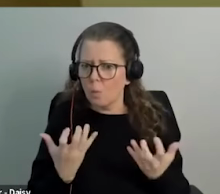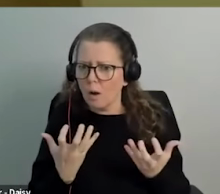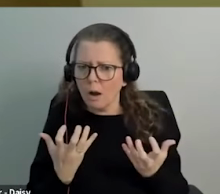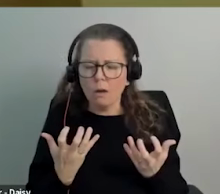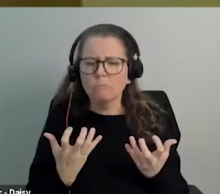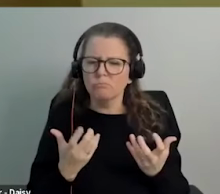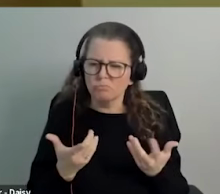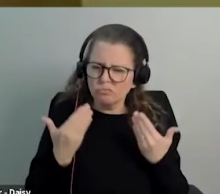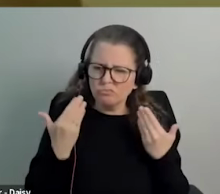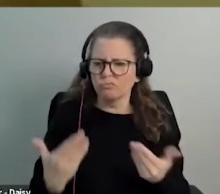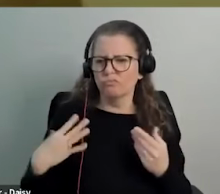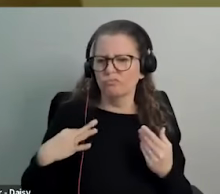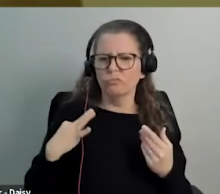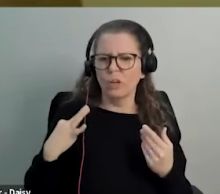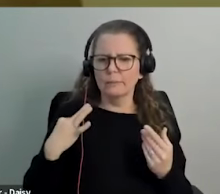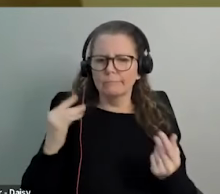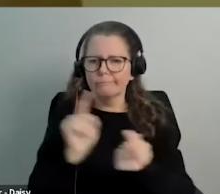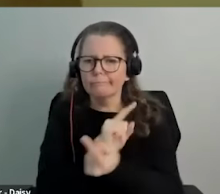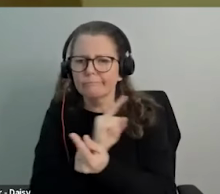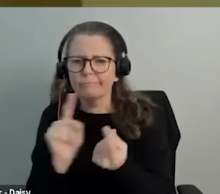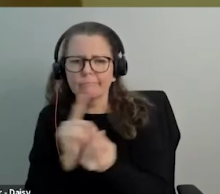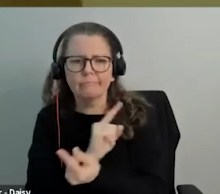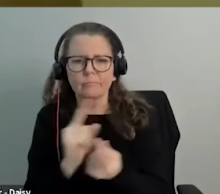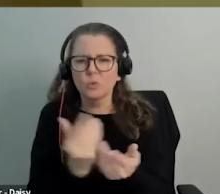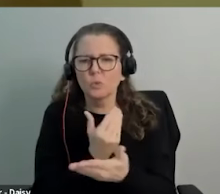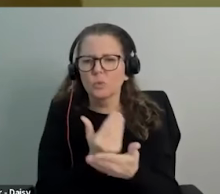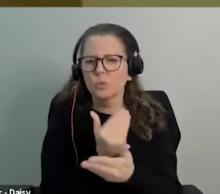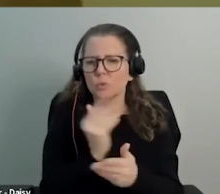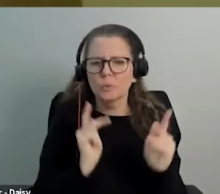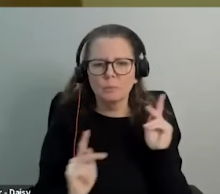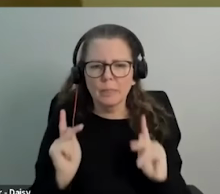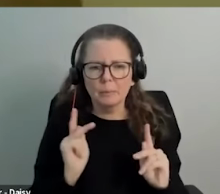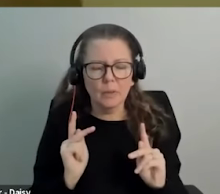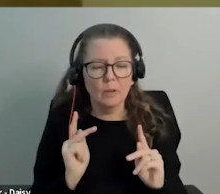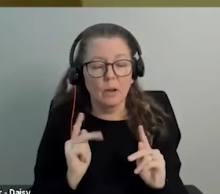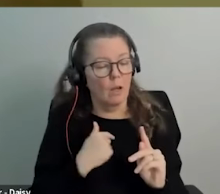try and volunteer event, meet people. I will say all the time,